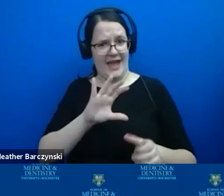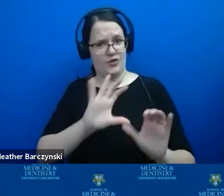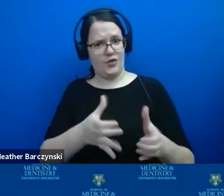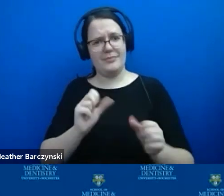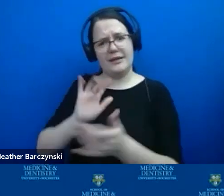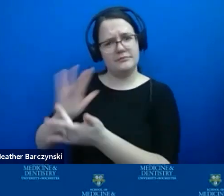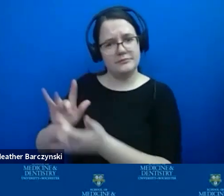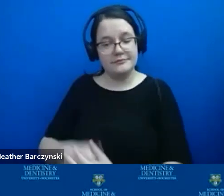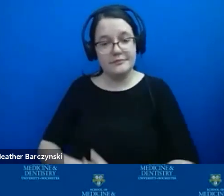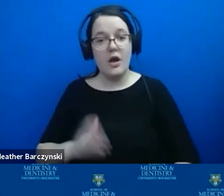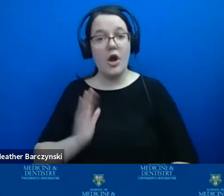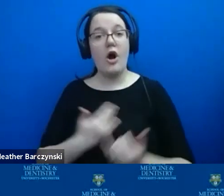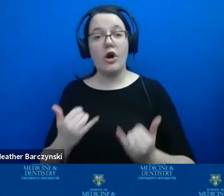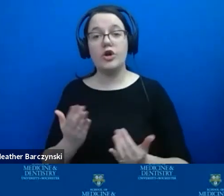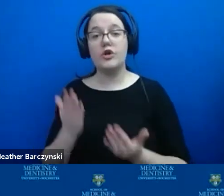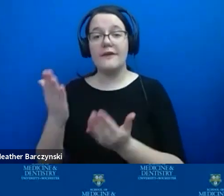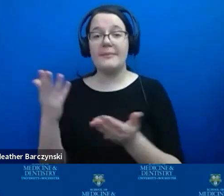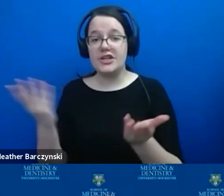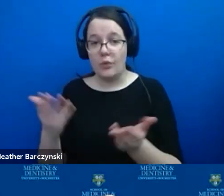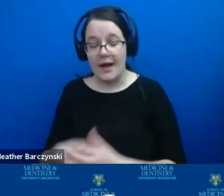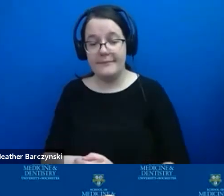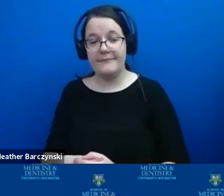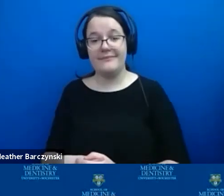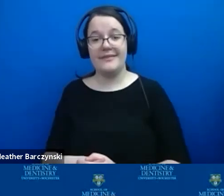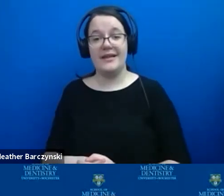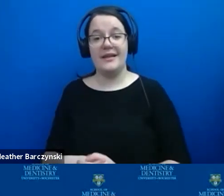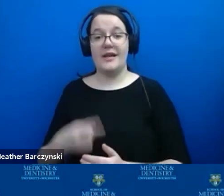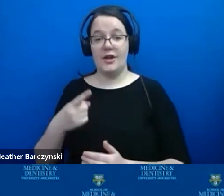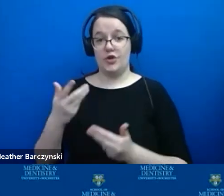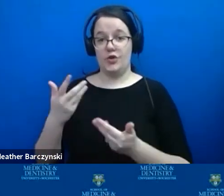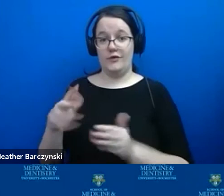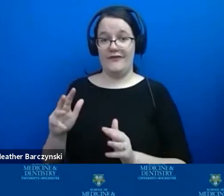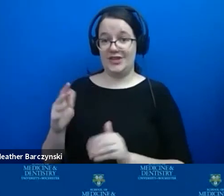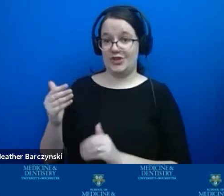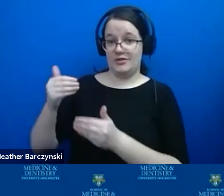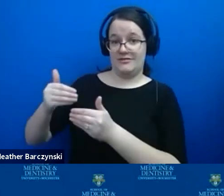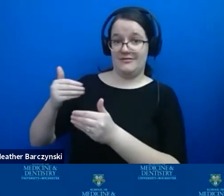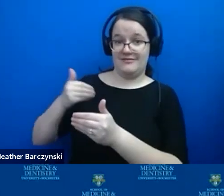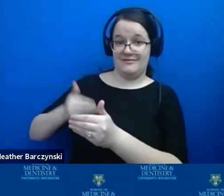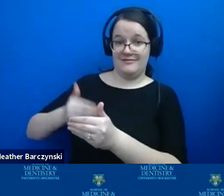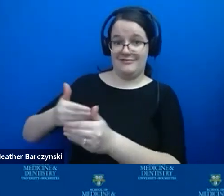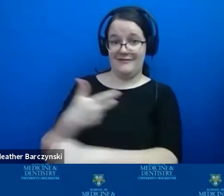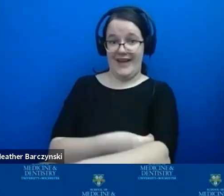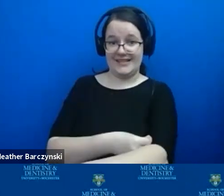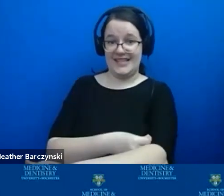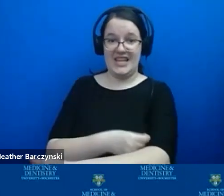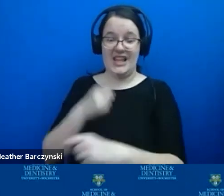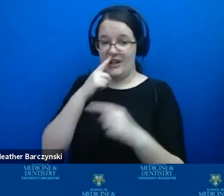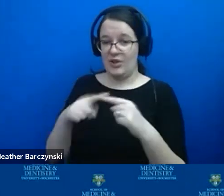if you have had an allergy to a previous vaccine or if you had a severe allergic response to